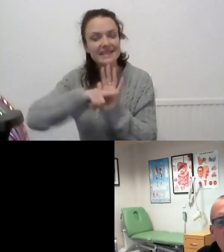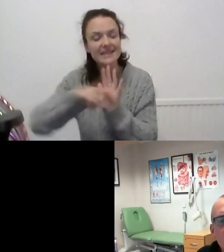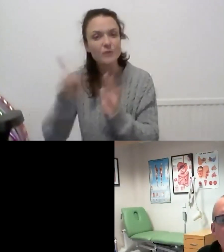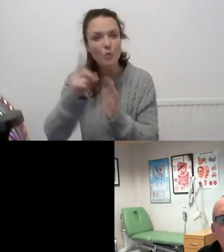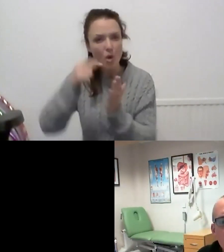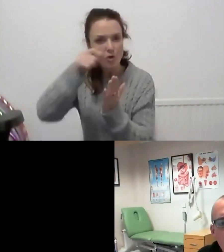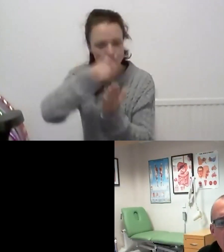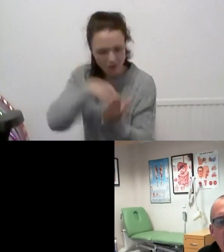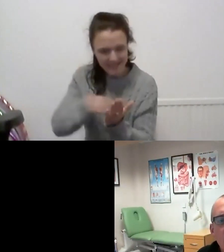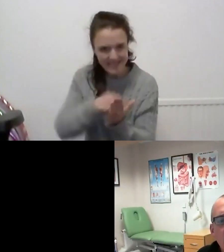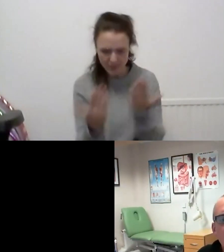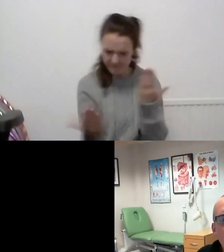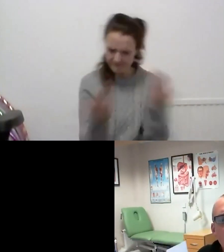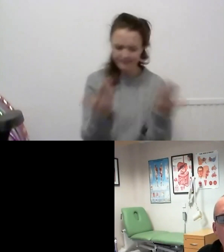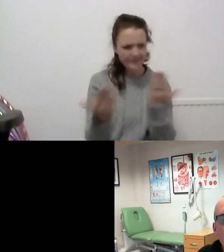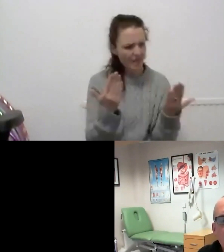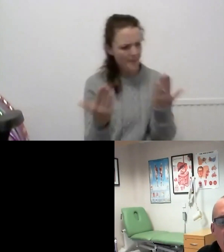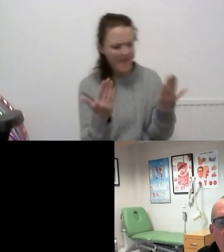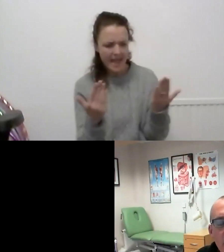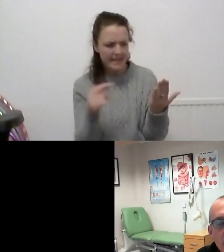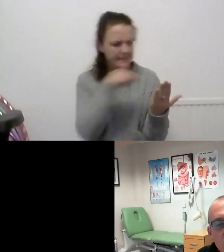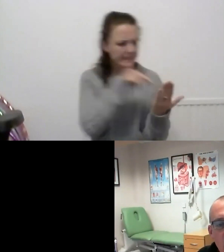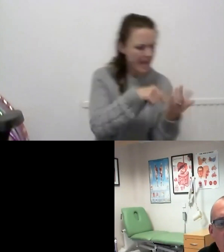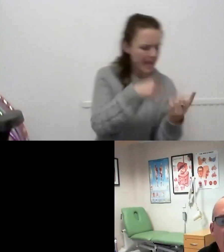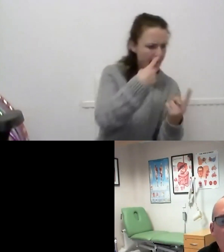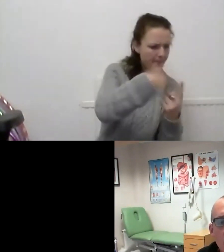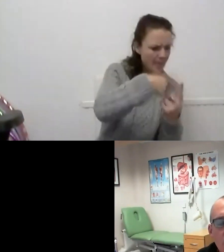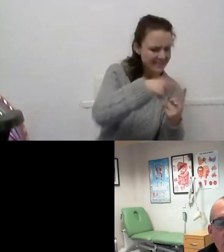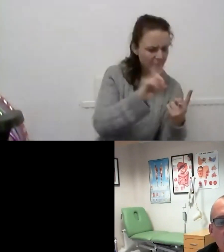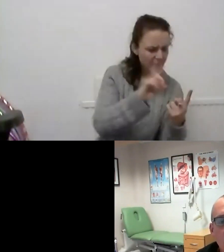consider and write down the list and look at it, and then share that with your friends and your